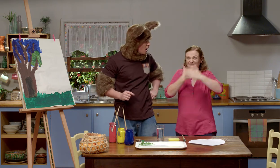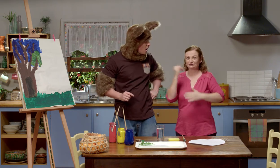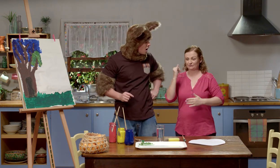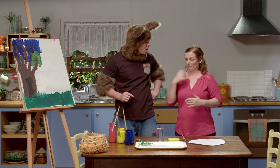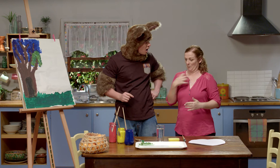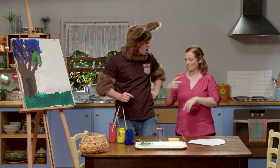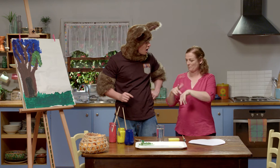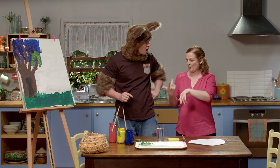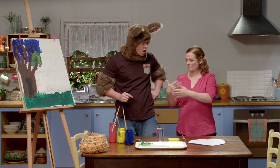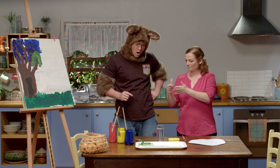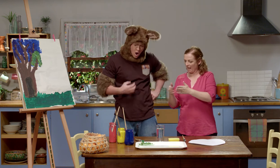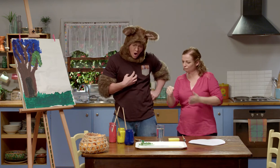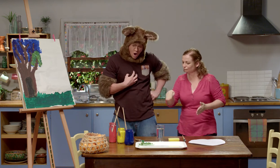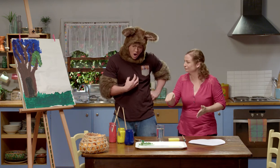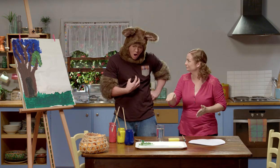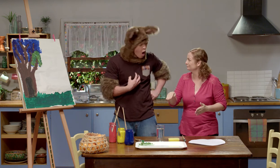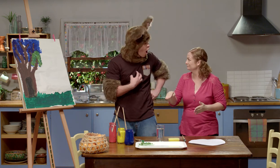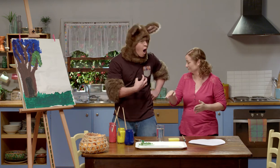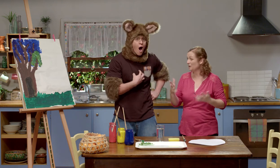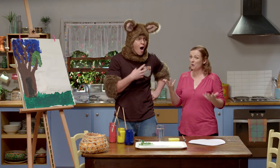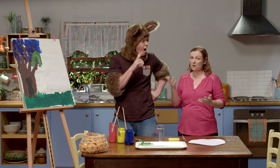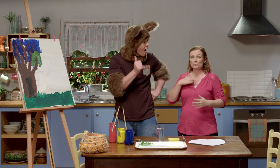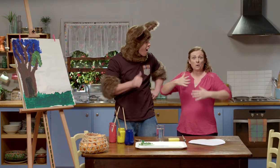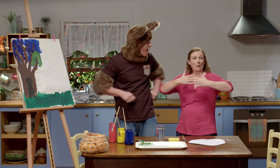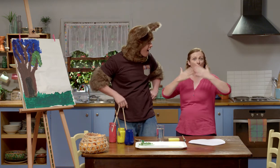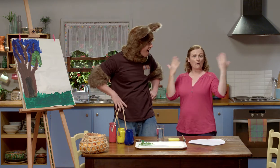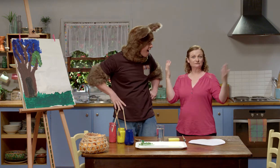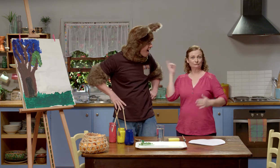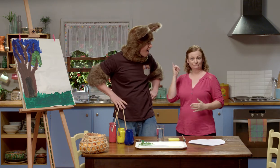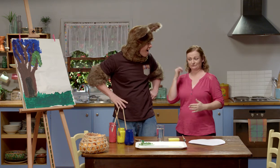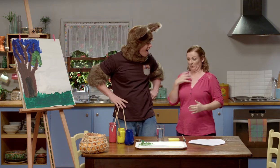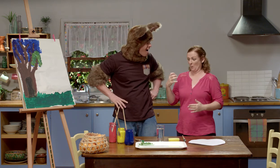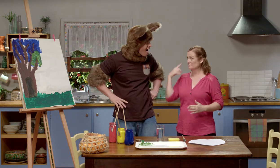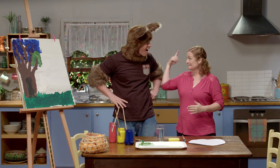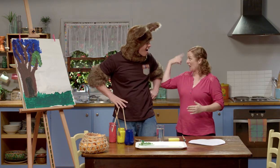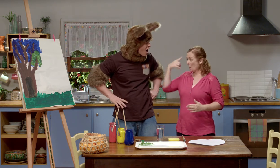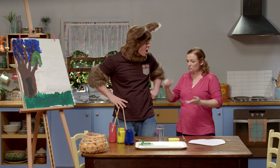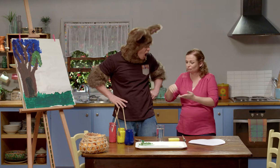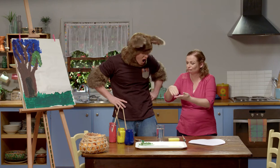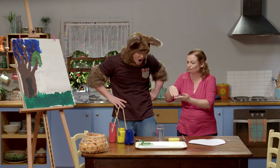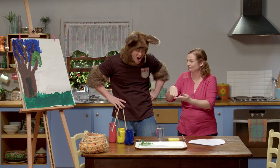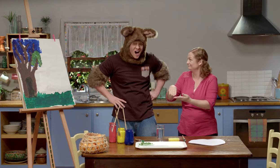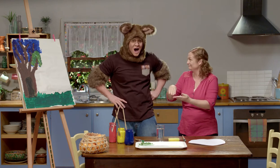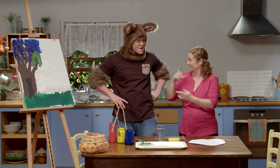If you want a darker green, you just add more blue paint. And if you want a lighter green, you just add more yellow.